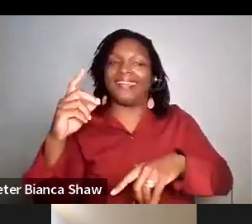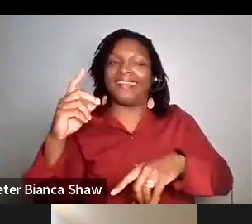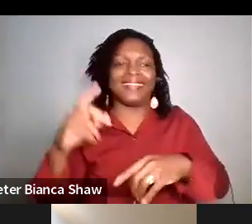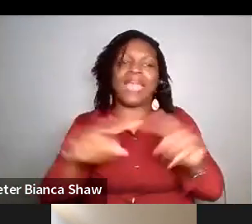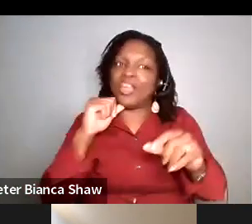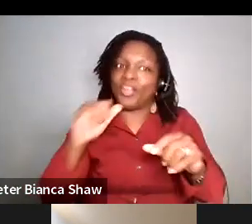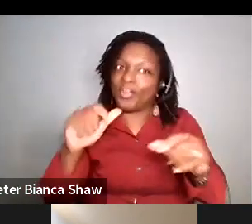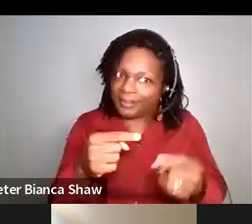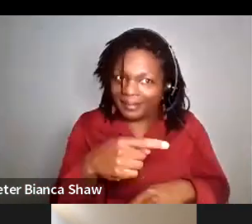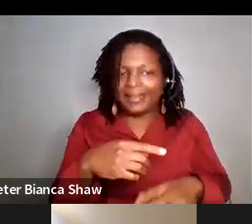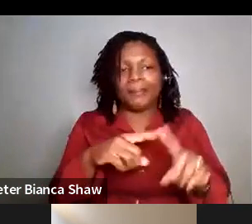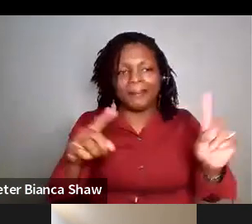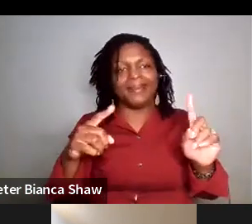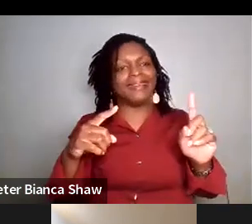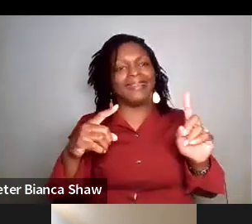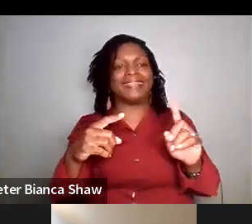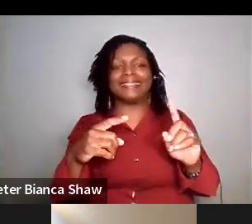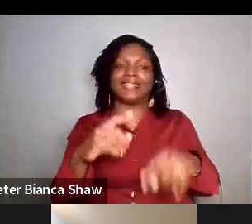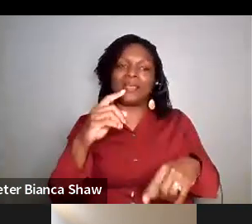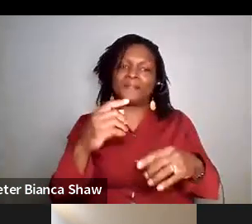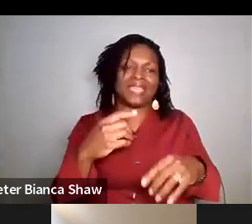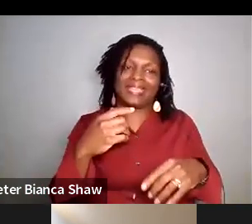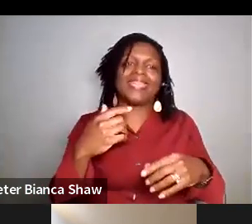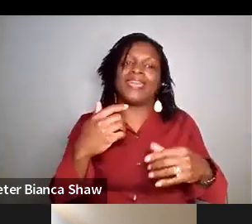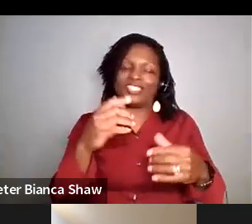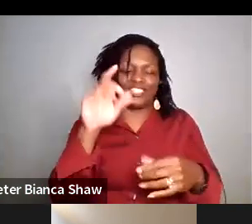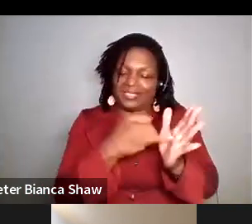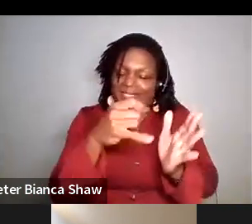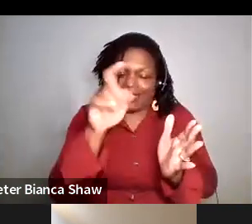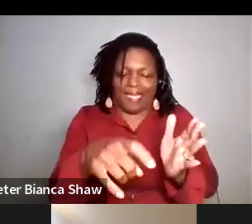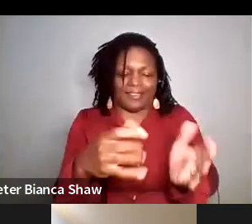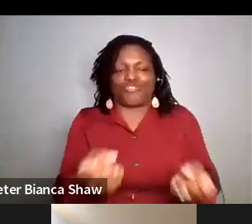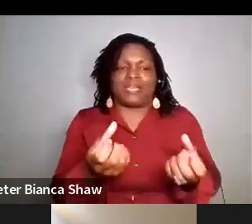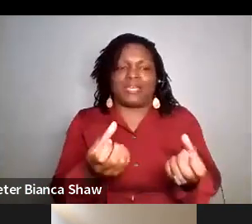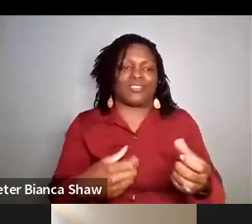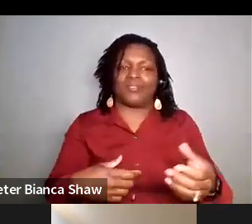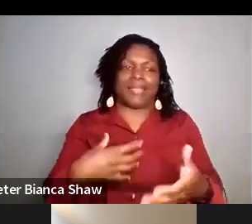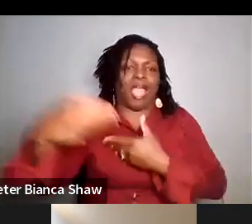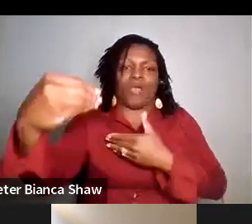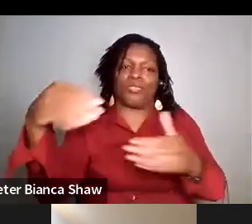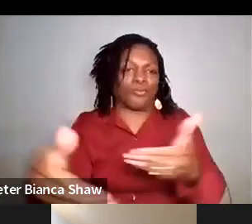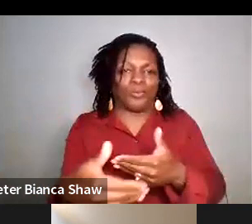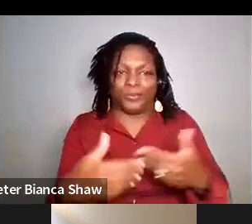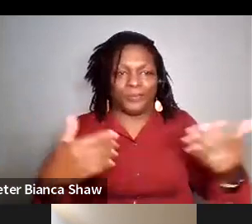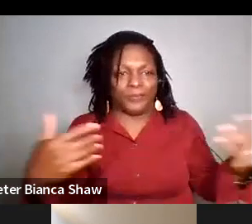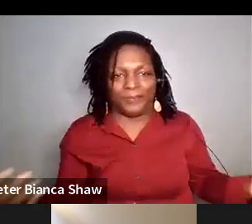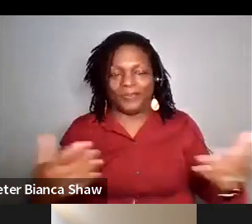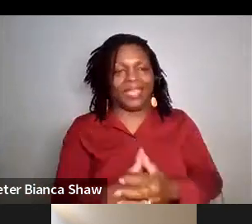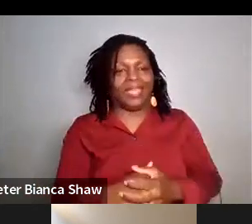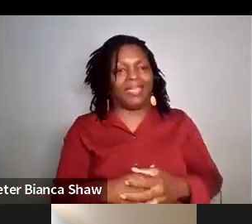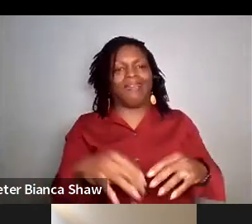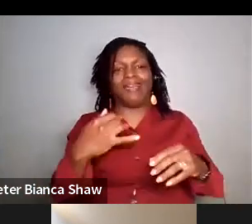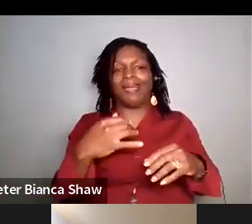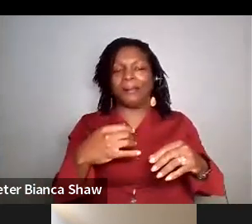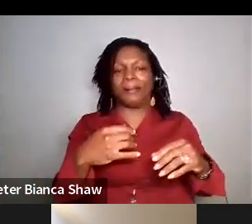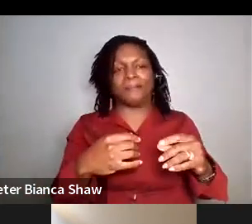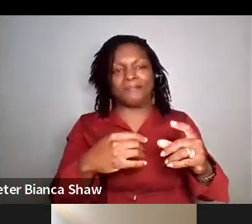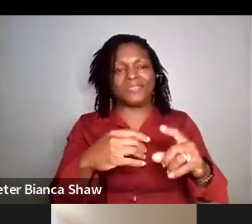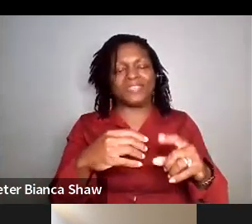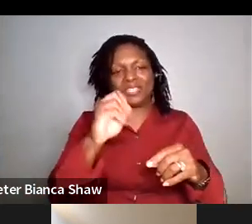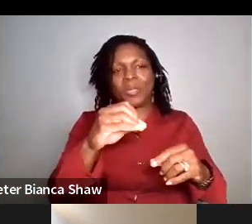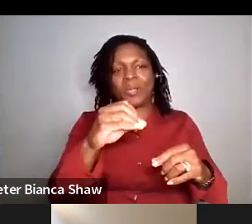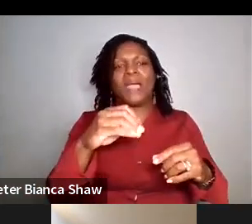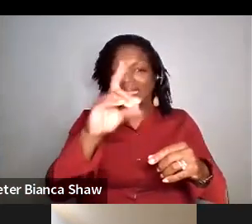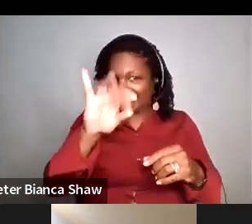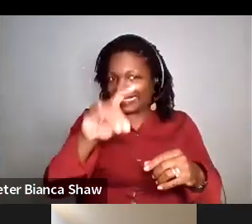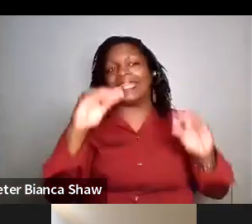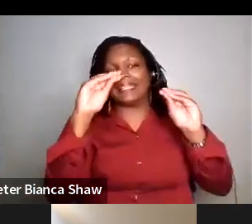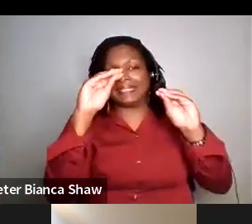He does have a swing in his room that I I Put a swing in there attached to the ceiling. so he's often swinging or spinning in that swing.